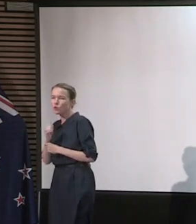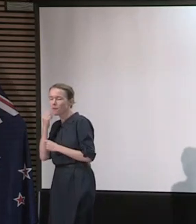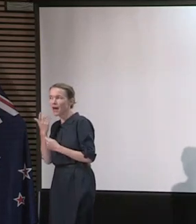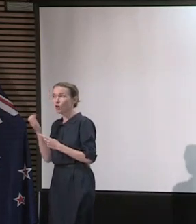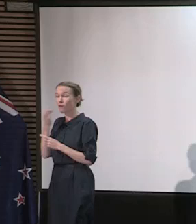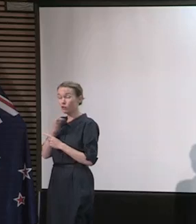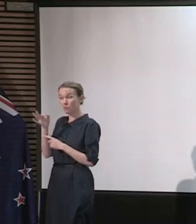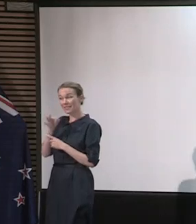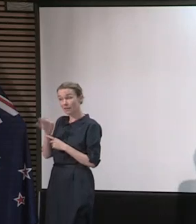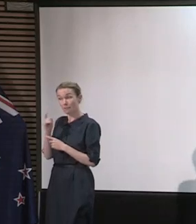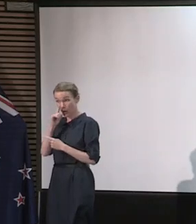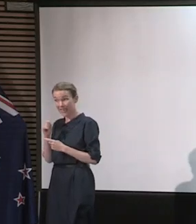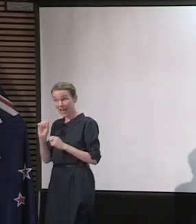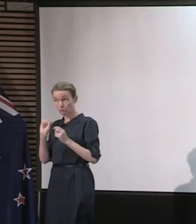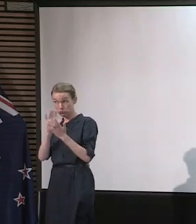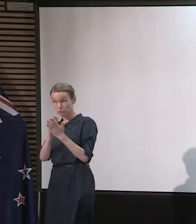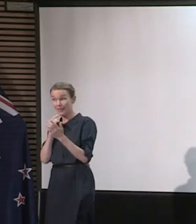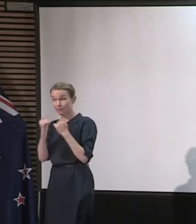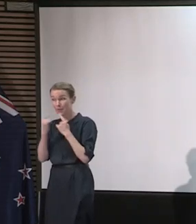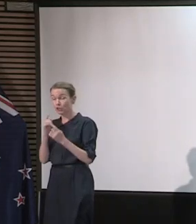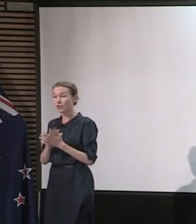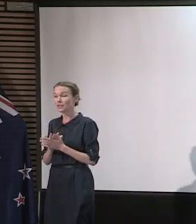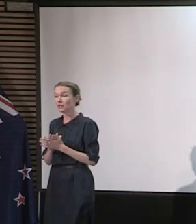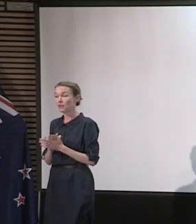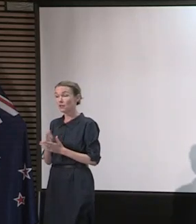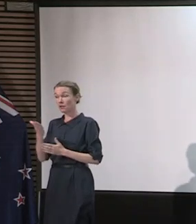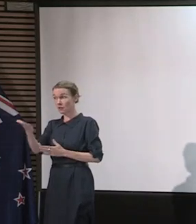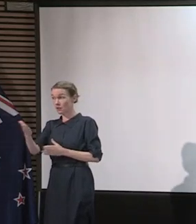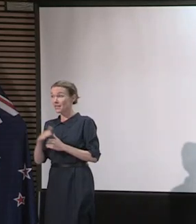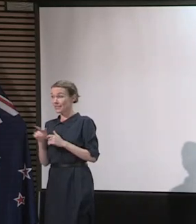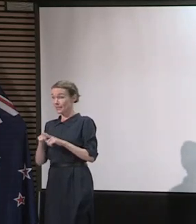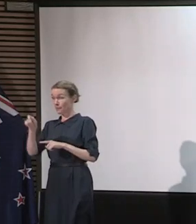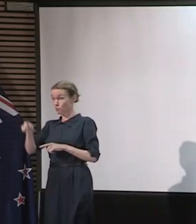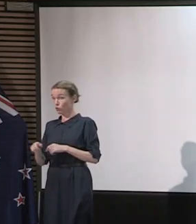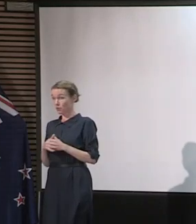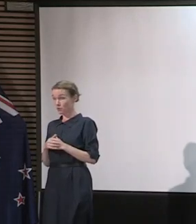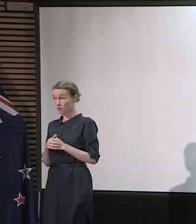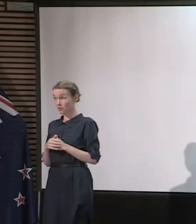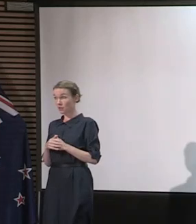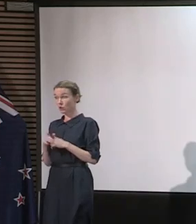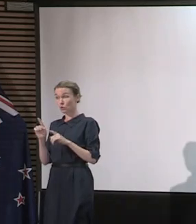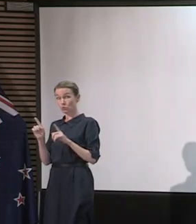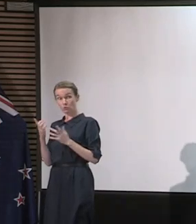know, there will be maybe small numbers in some of those groups. Yes, we are happy to do that. Continuing on with